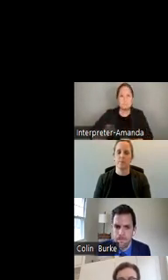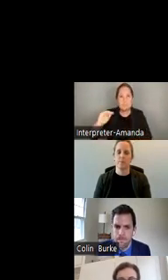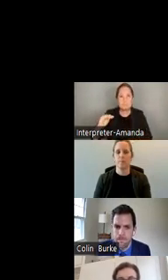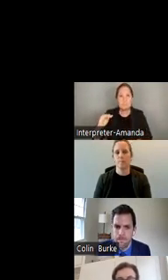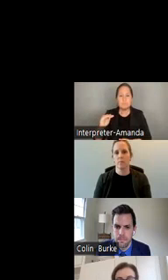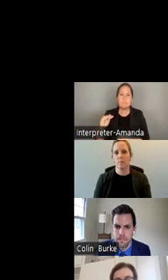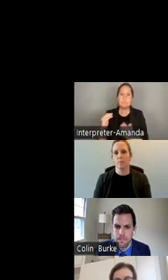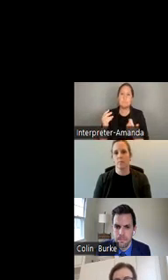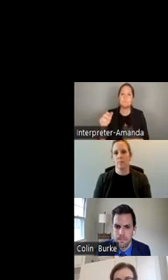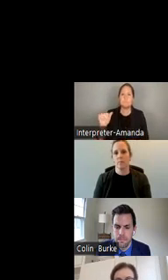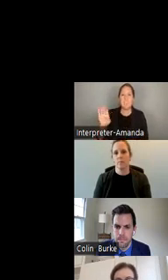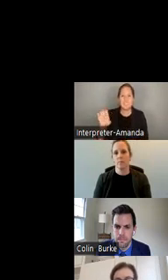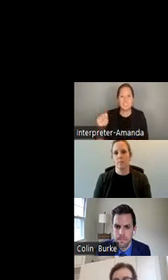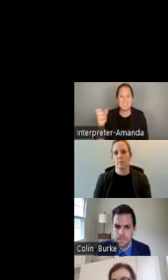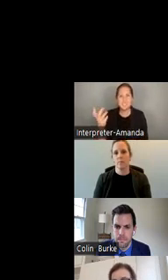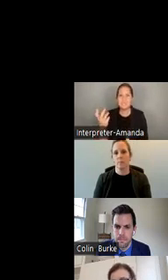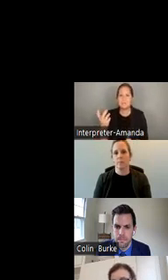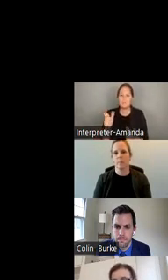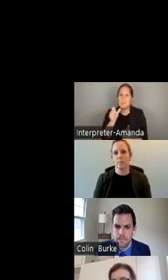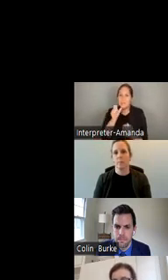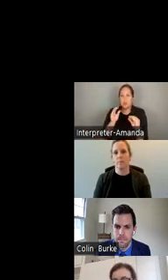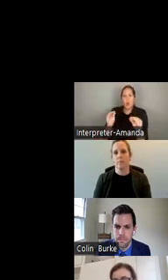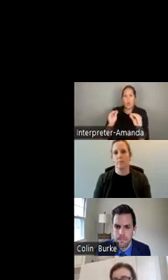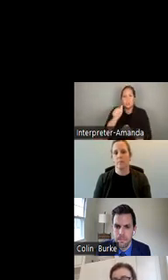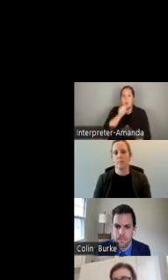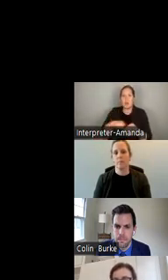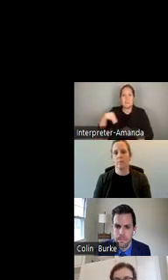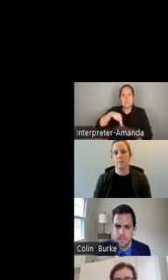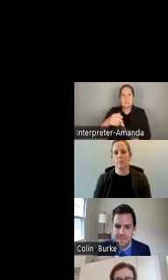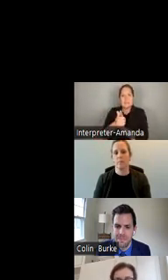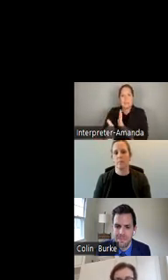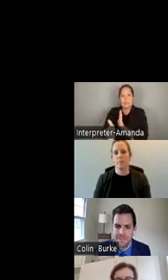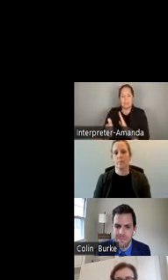so are not taught resiliency skills so there's this sort of feedback loop that's happening